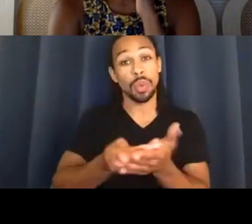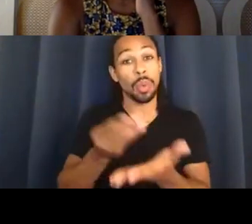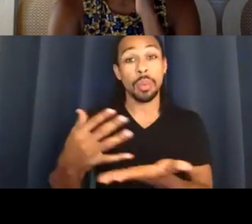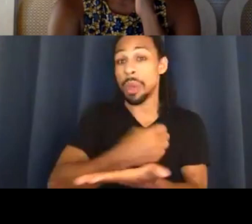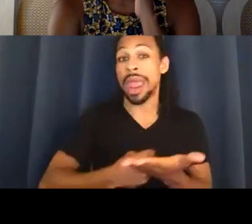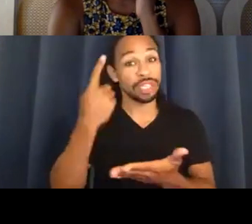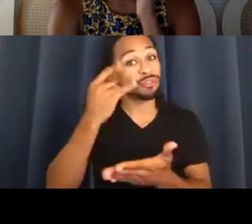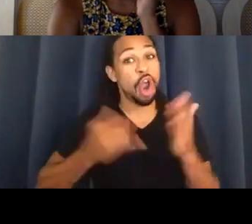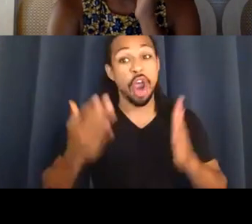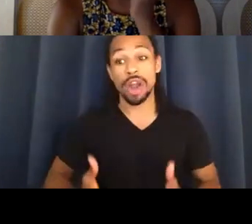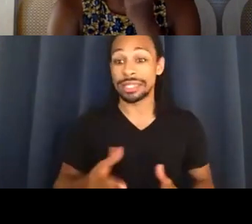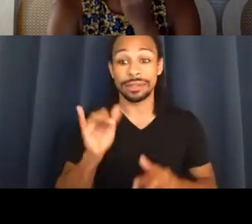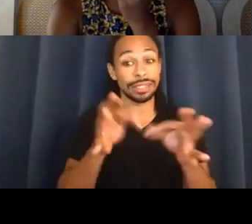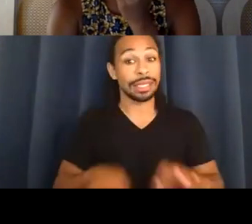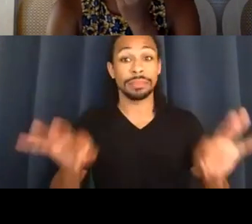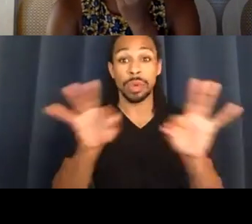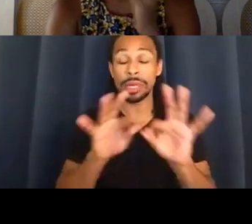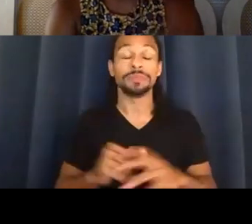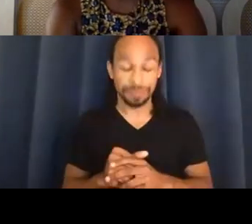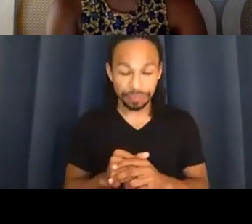And putting the artist in charge, and keeping the artist essential.